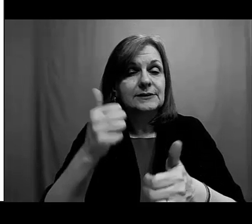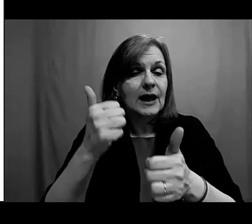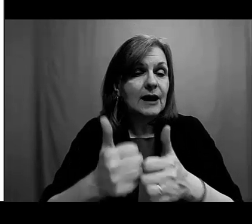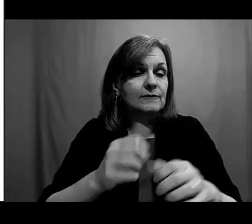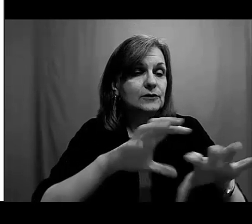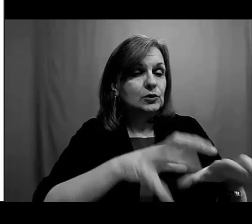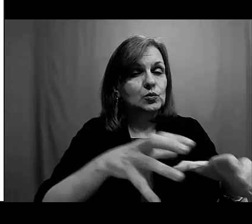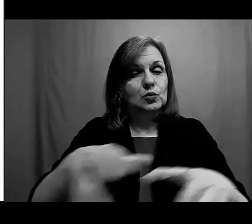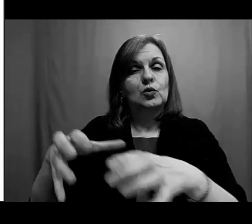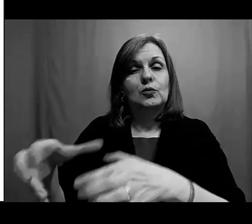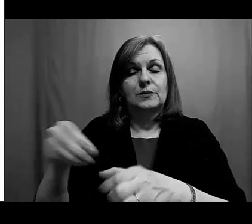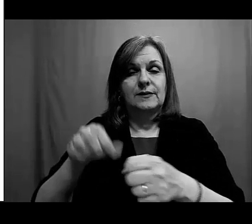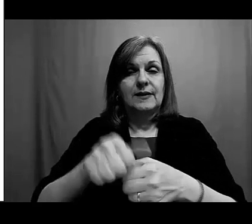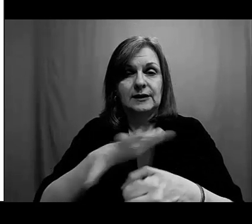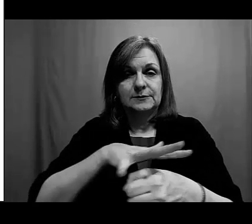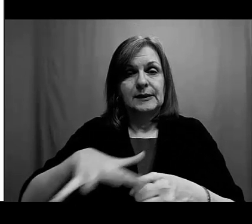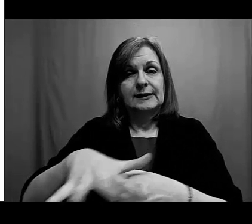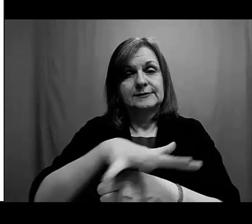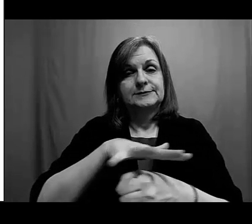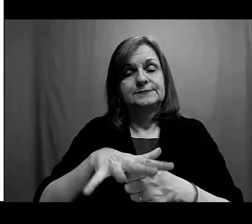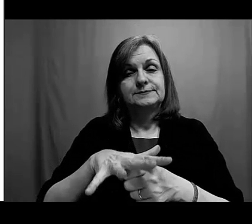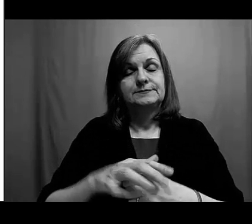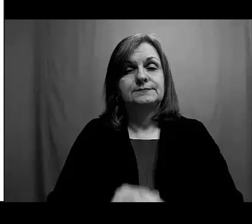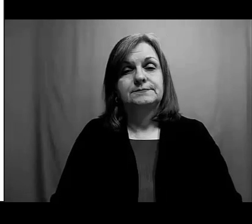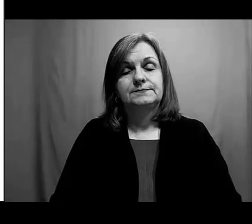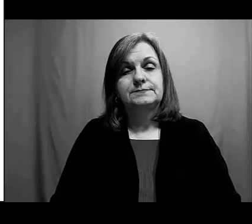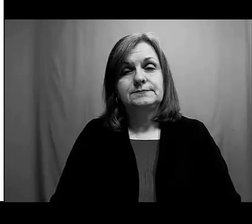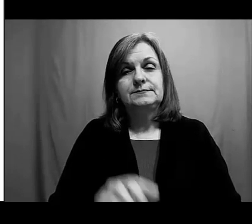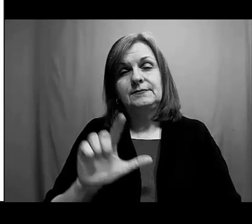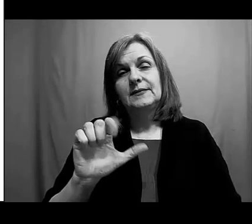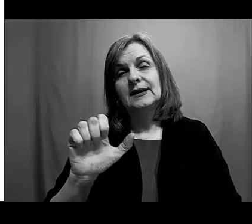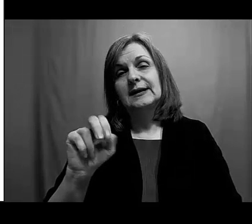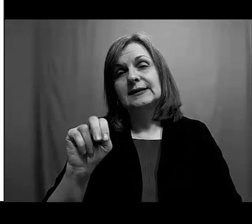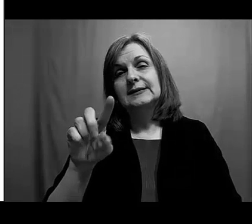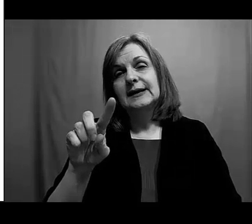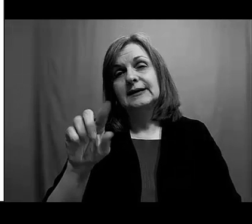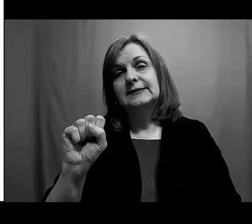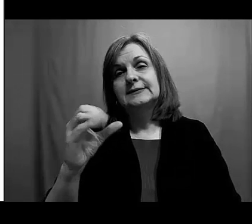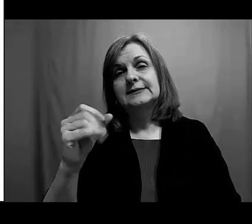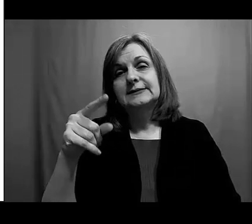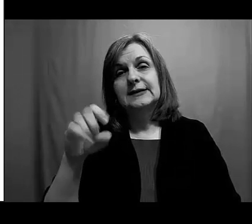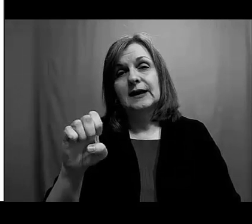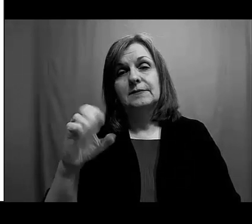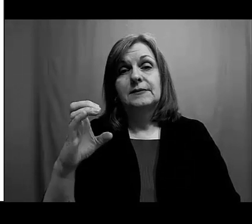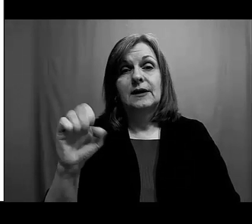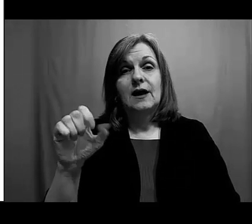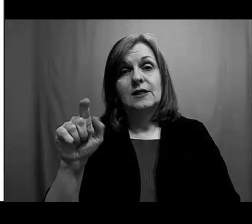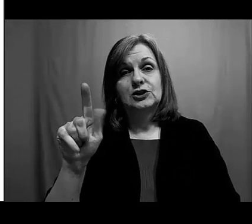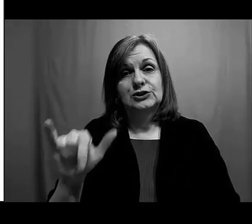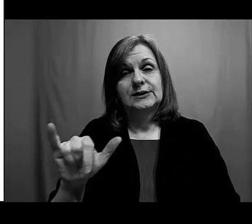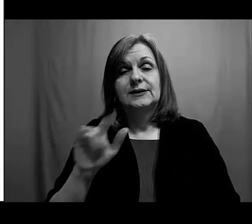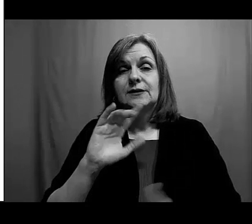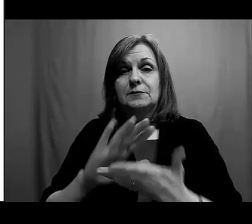maintain everyone in that space and so landscape ecology has become a huge